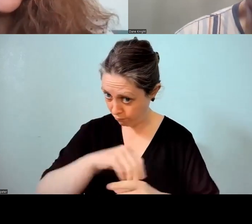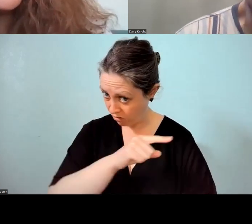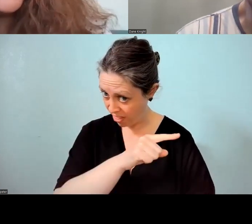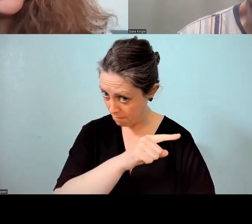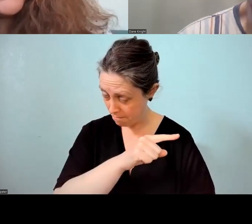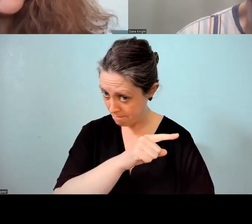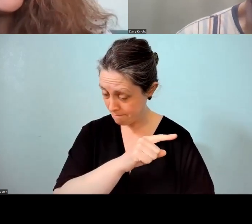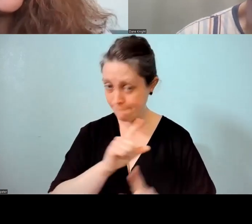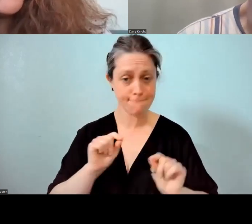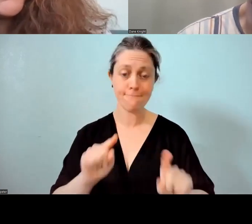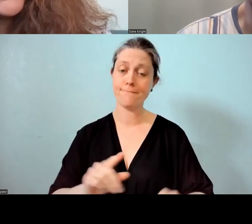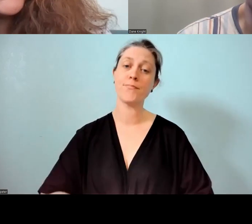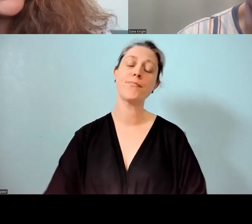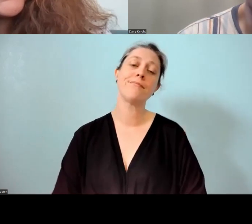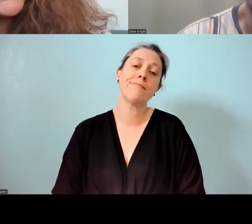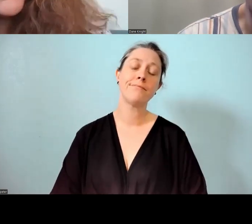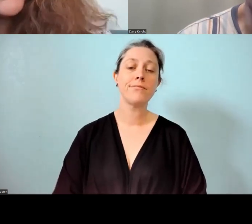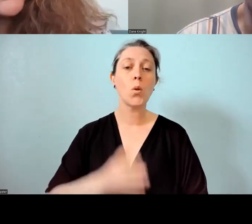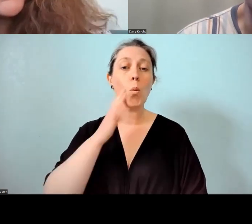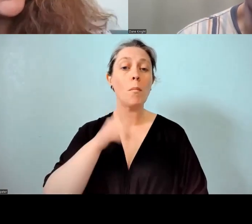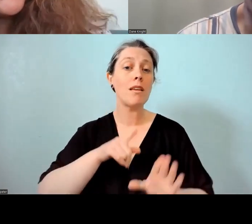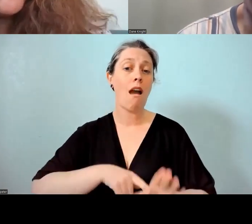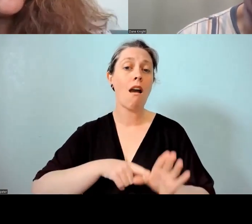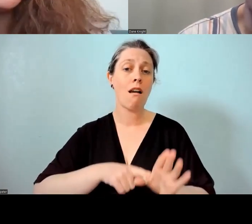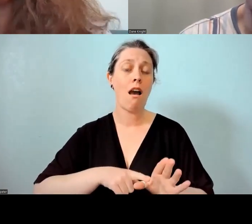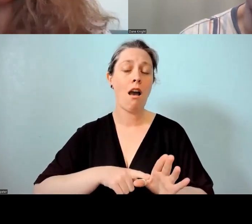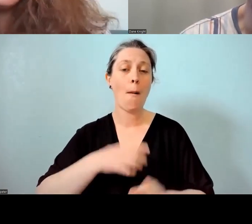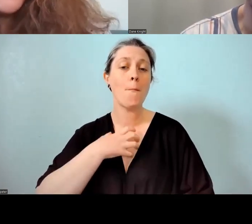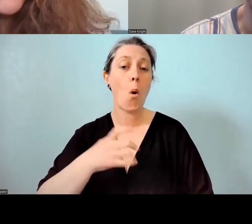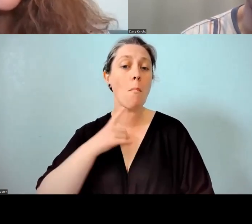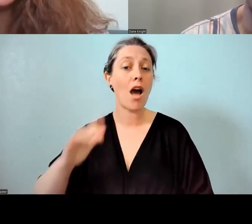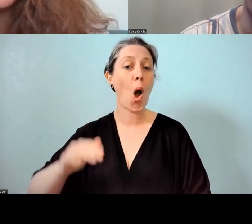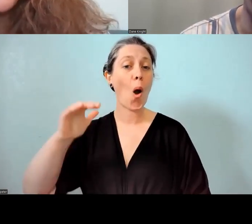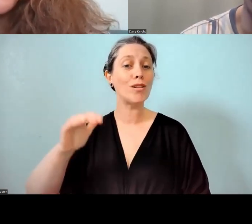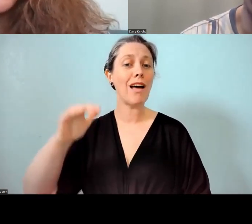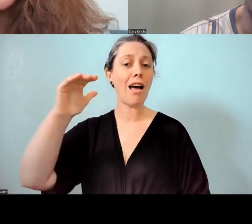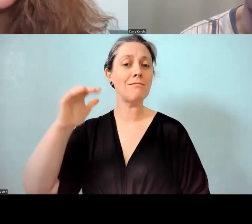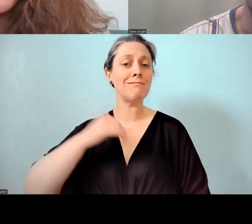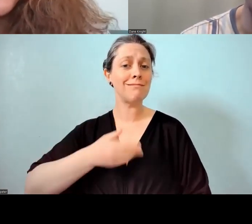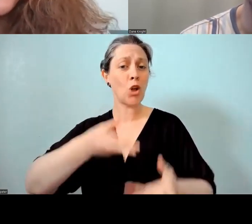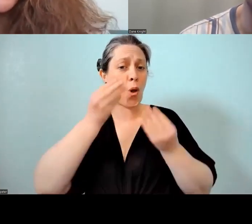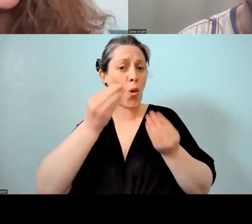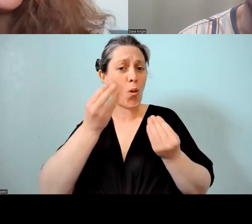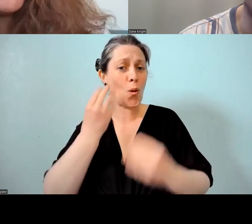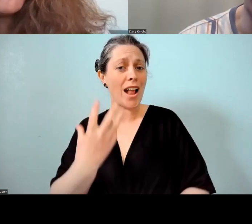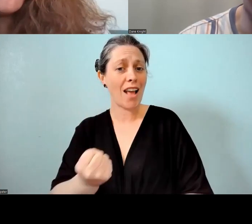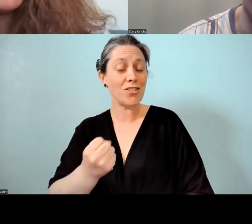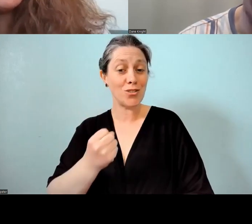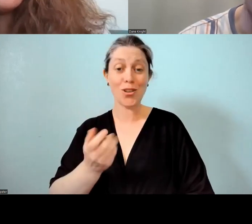Particularly as I say, when I was younger. But as you get older, you know, you do have to learn. So, you know, I definitely fell over plenty of times,